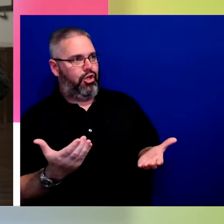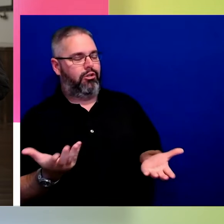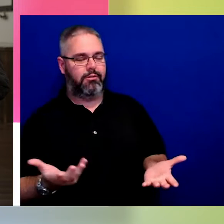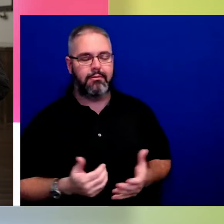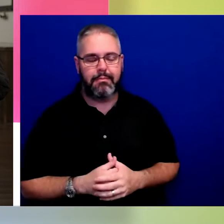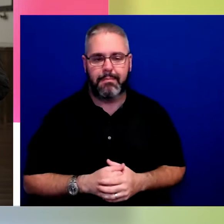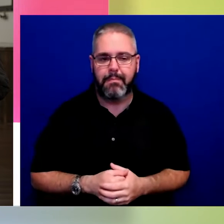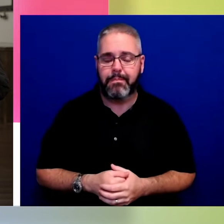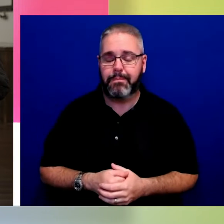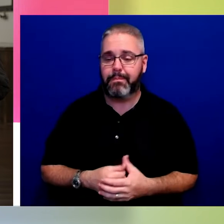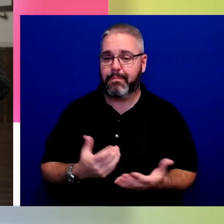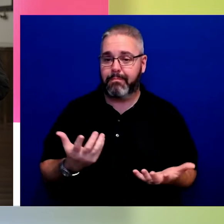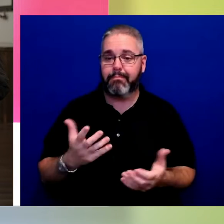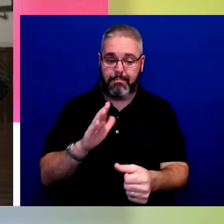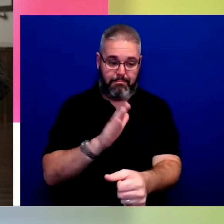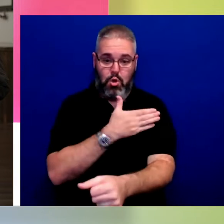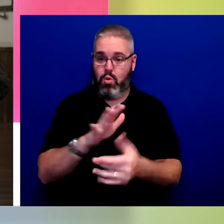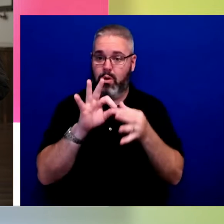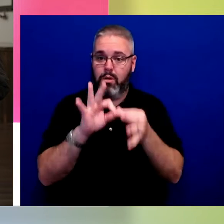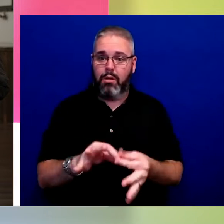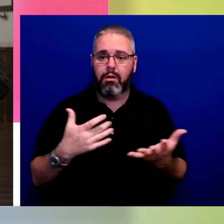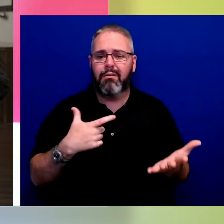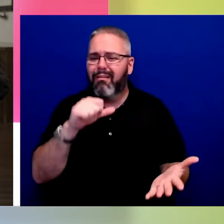As for music, I love music,